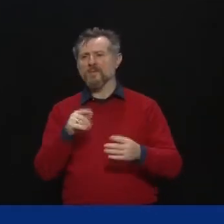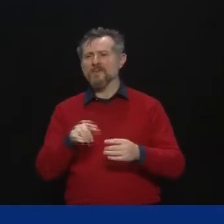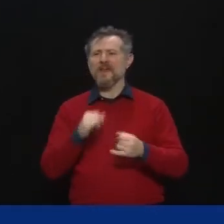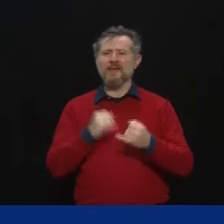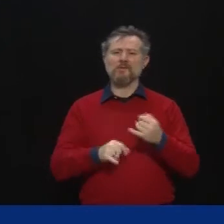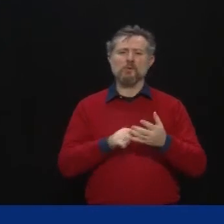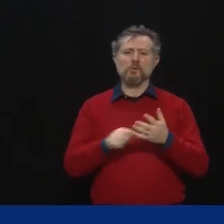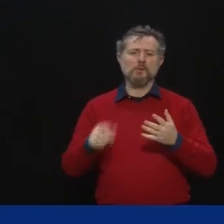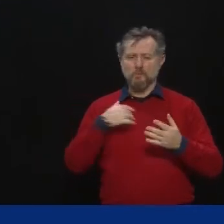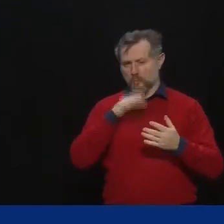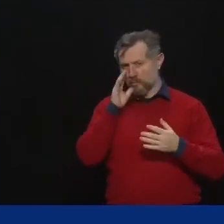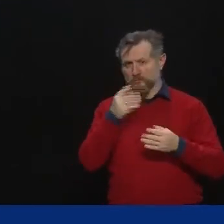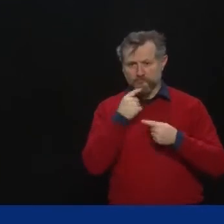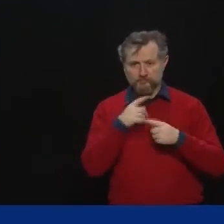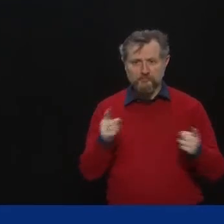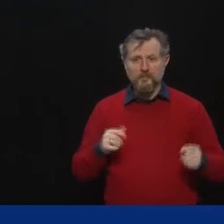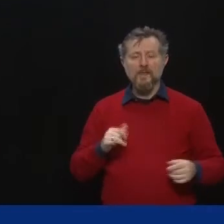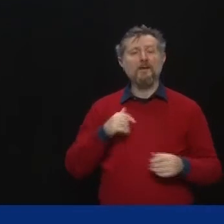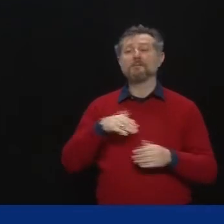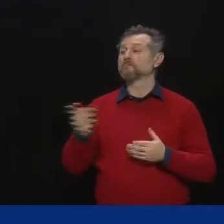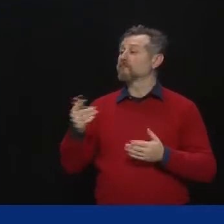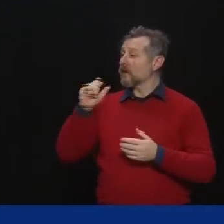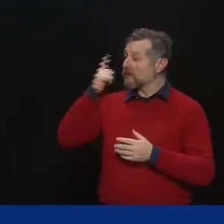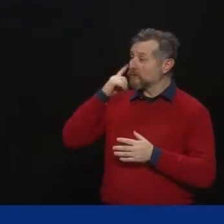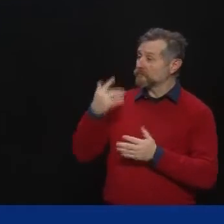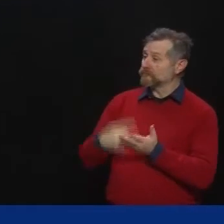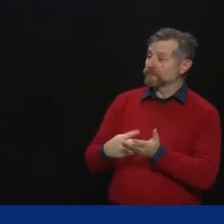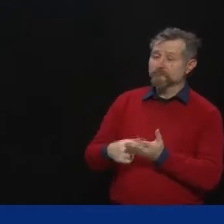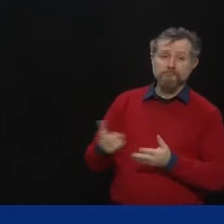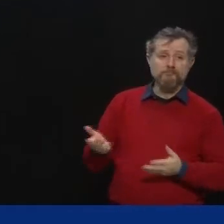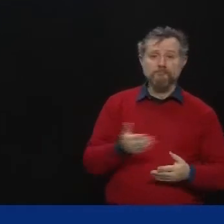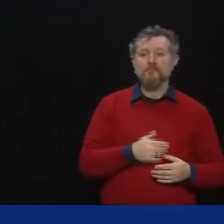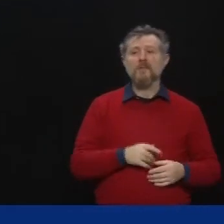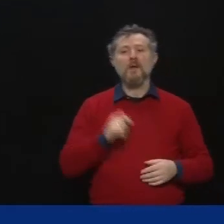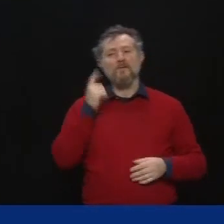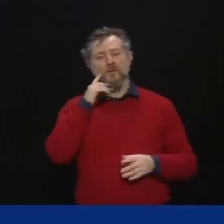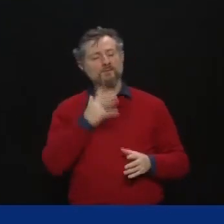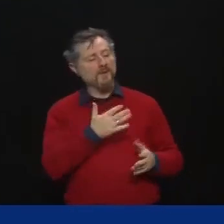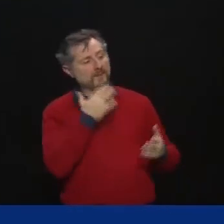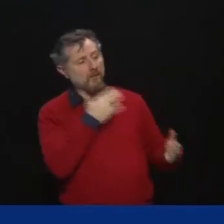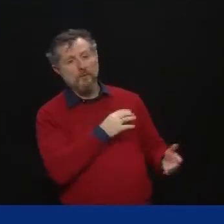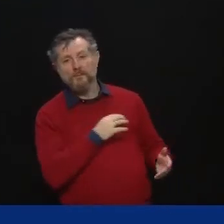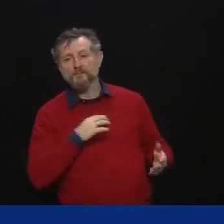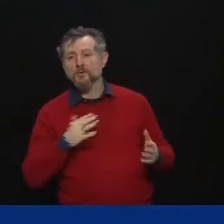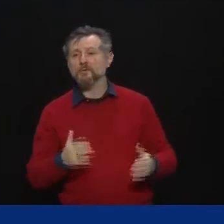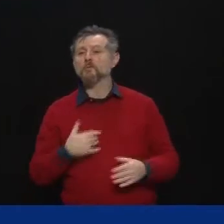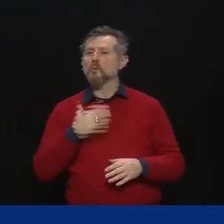HOURS. WE'RE FINALIZING A LAUNCH DATE FOR THIS PORTAL AND WE'LL HAVE THE DETAILS AT THE END OF THIS